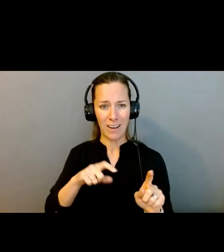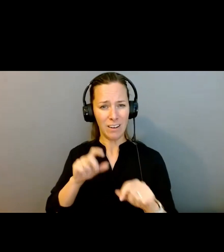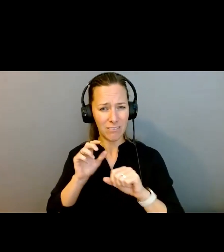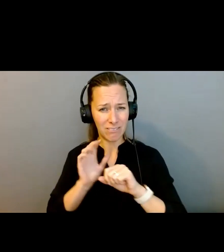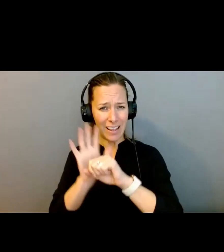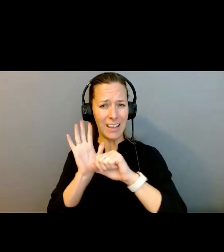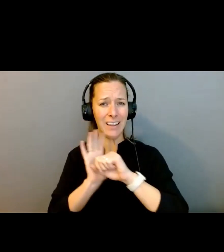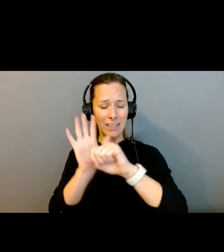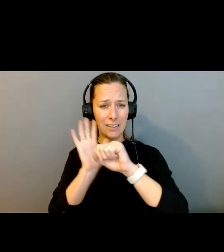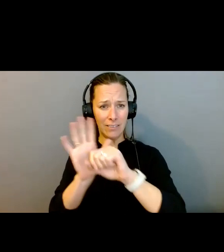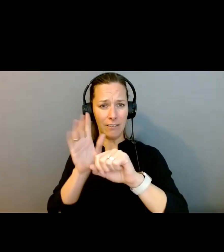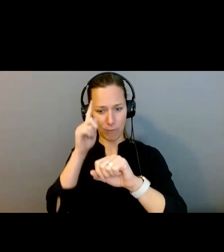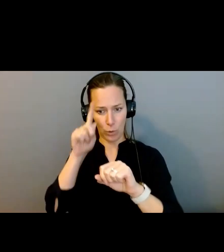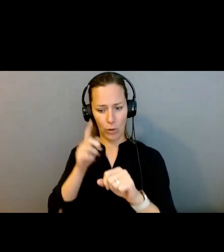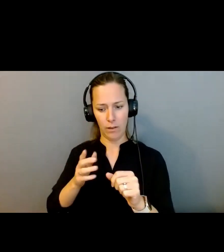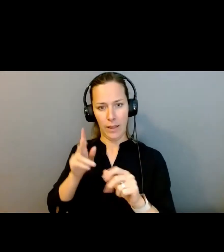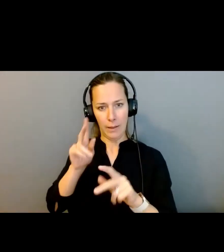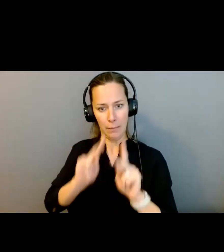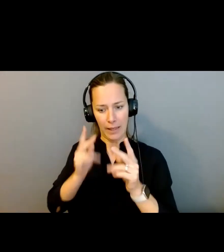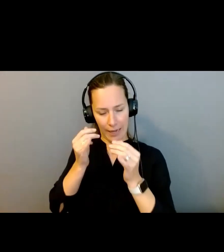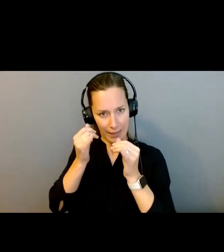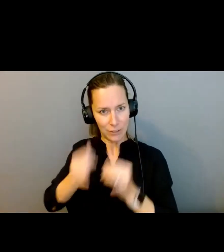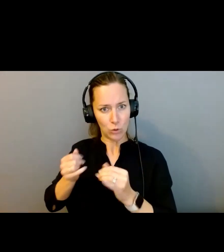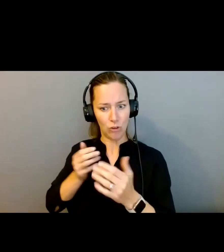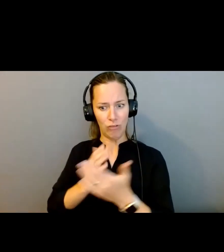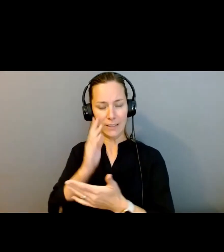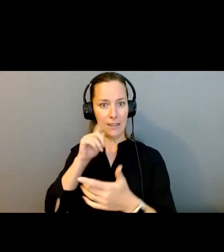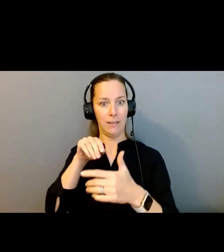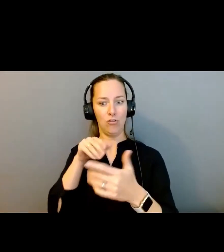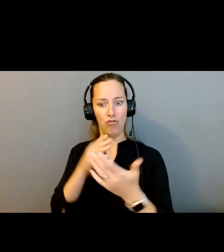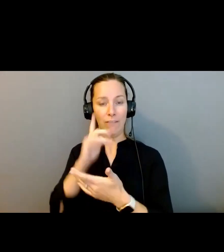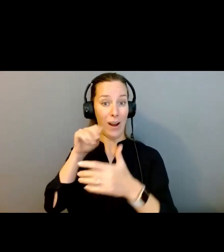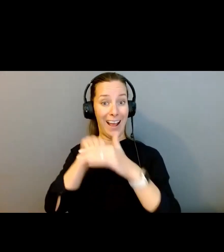for the rights of individuals who have the right to access. So, to your comment